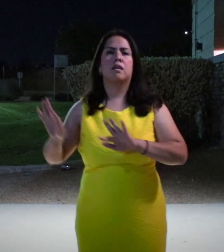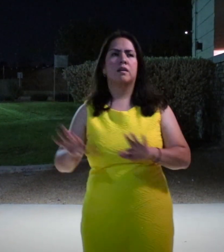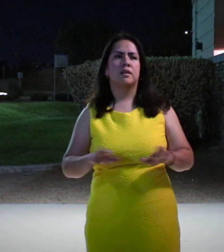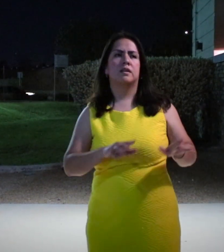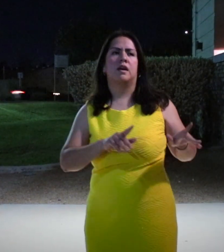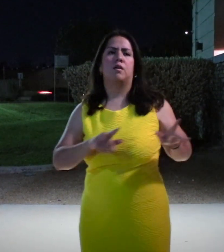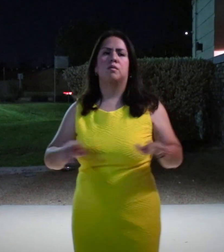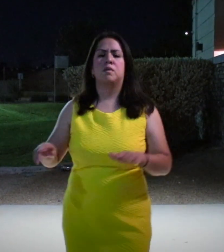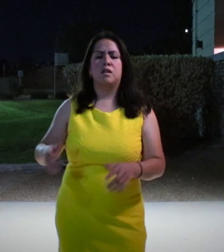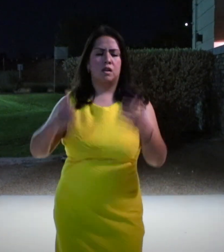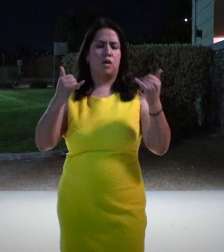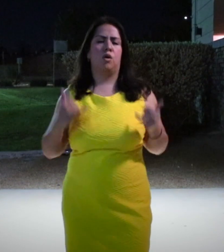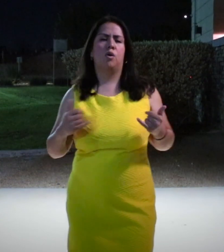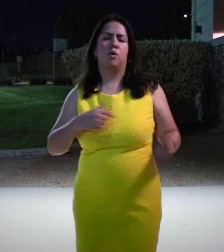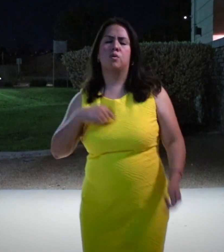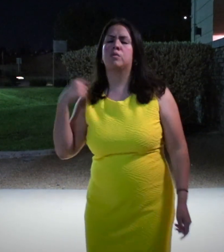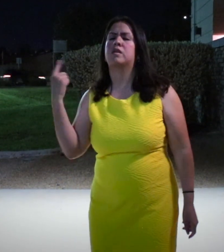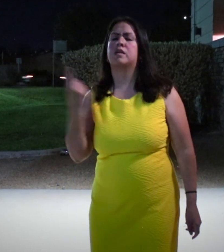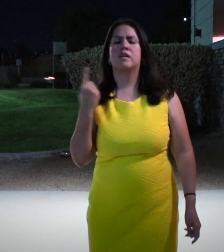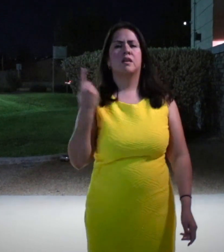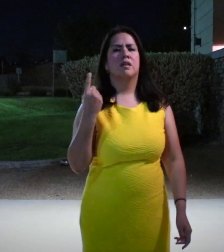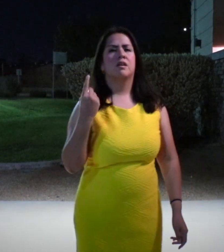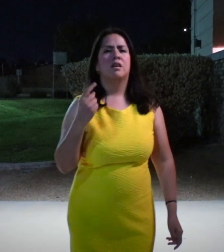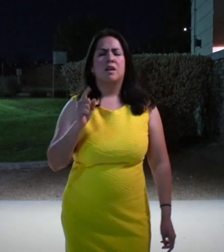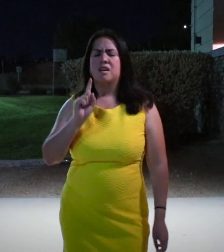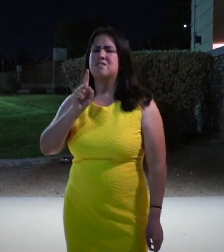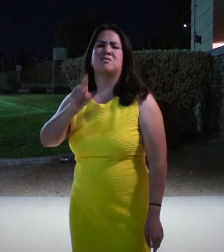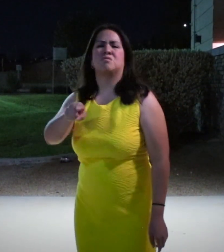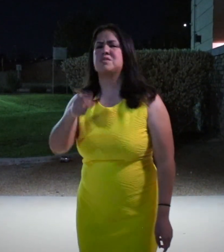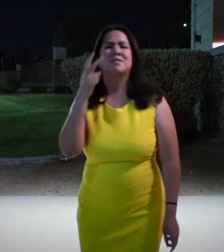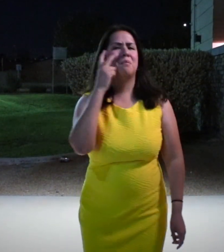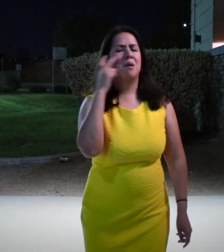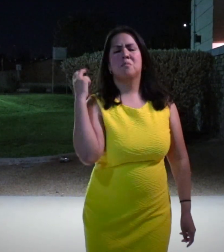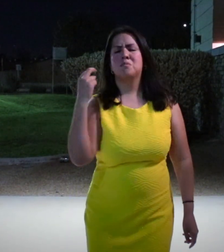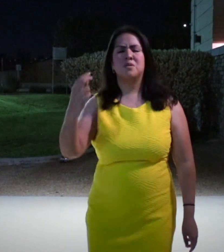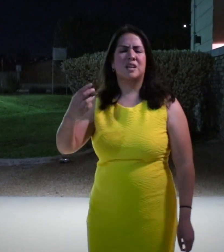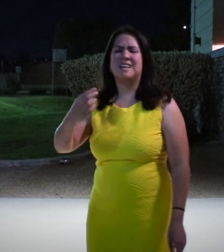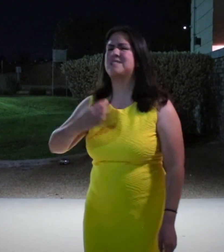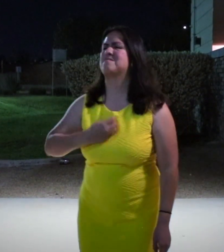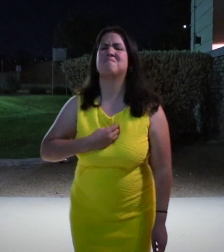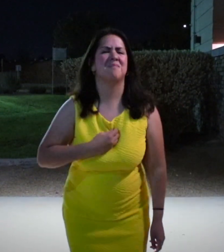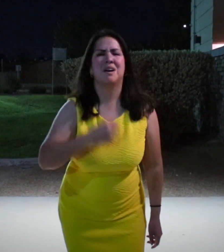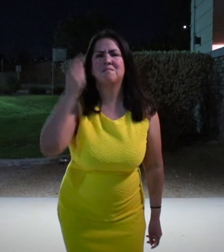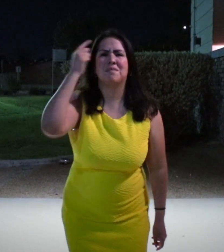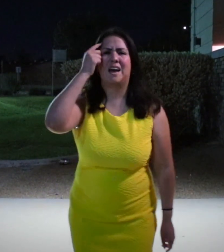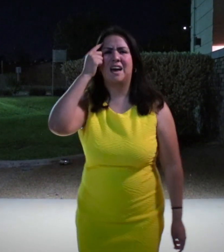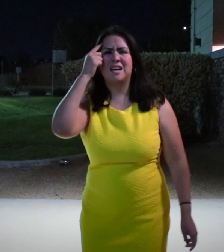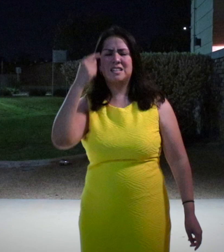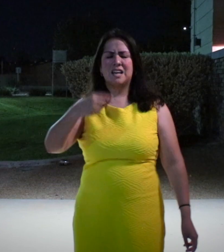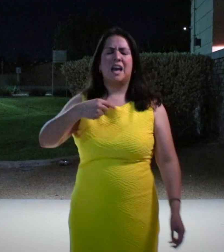Cause now I'm alone And you're just a memory in my mind